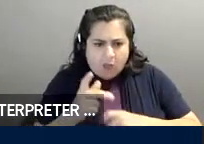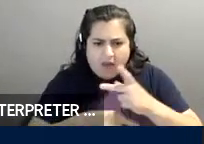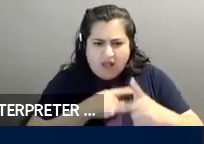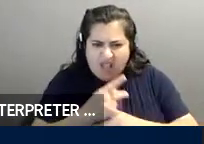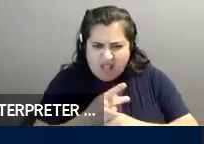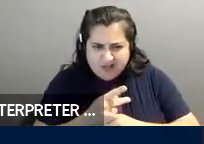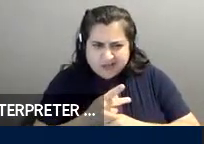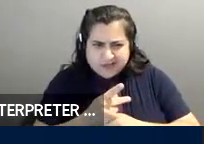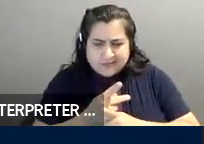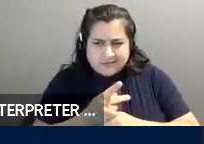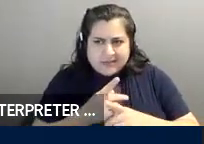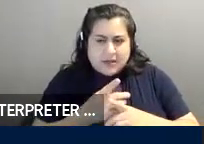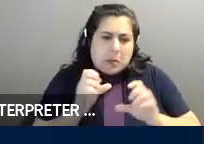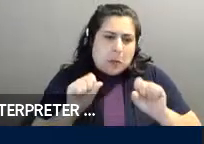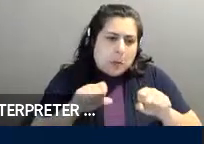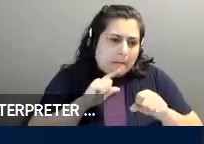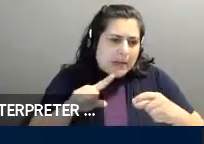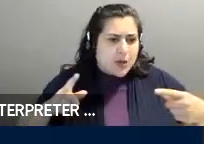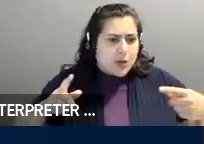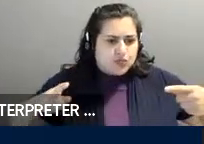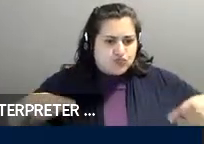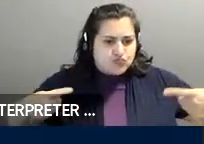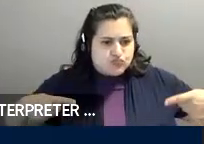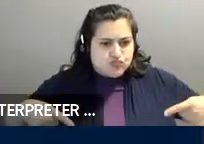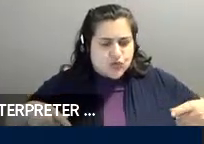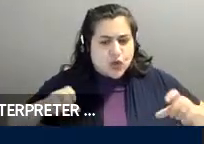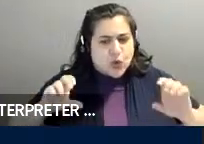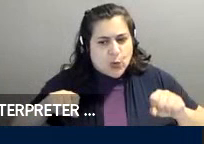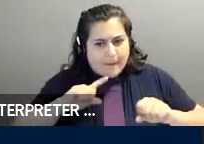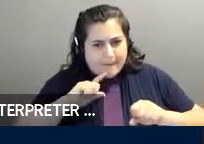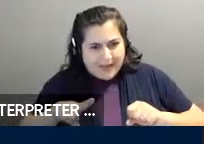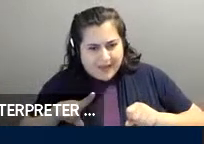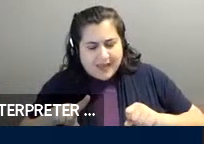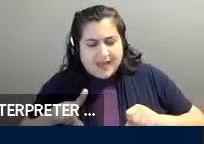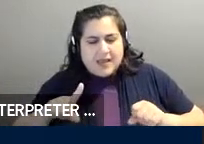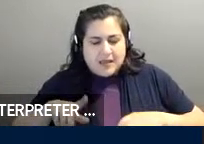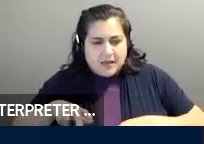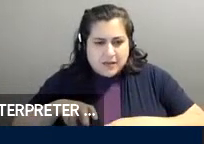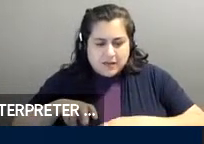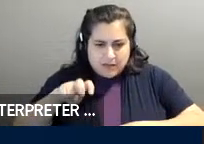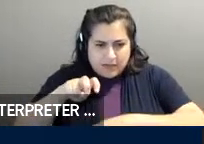They did it according to gender and age category.